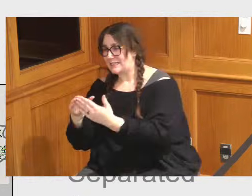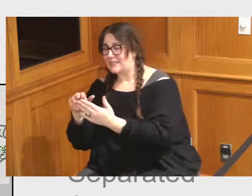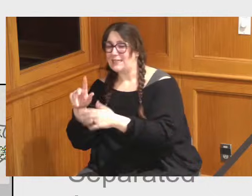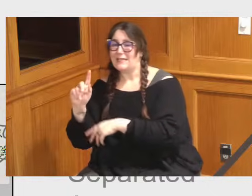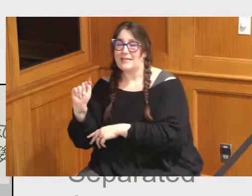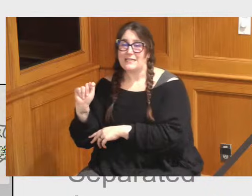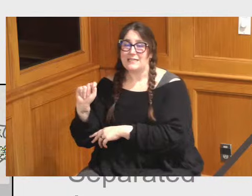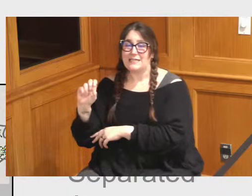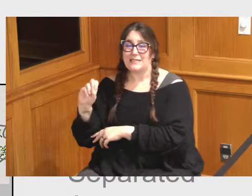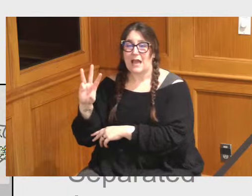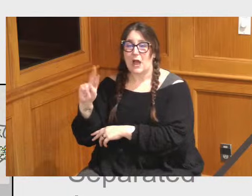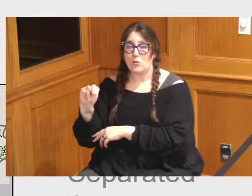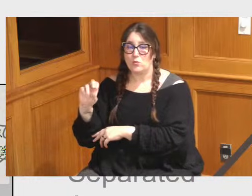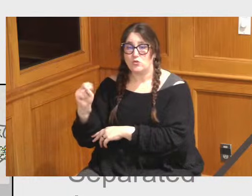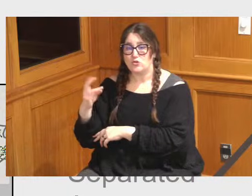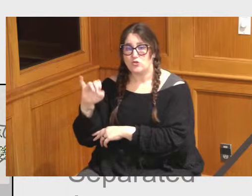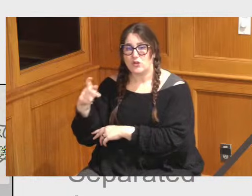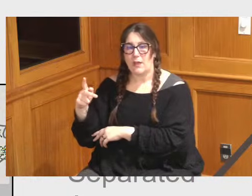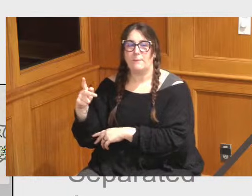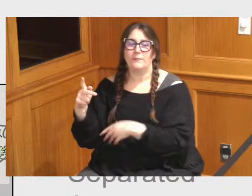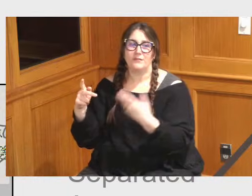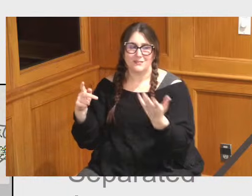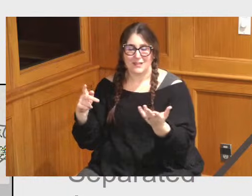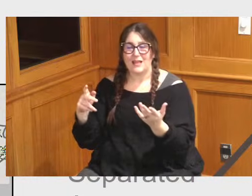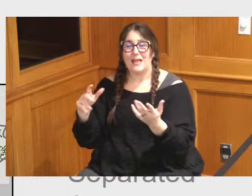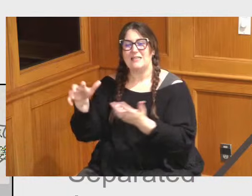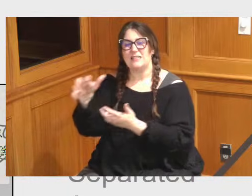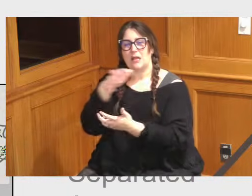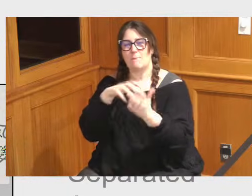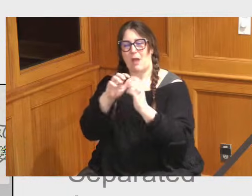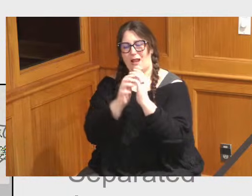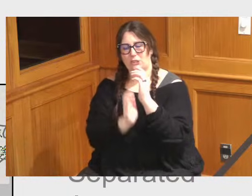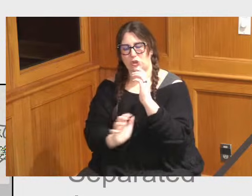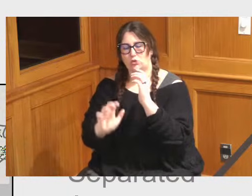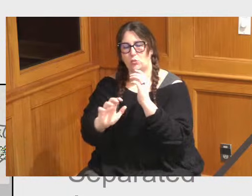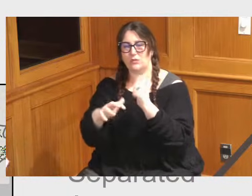they're in areas that are served by combined sewers. They're in areas that are served by